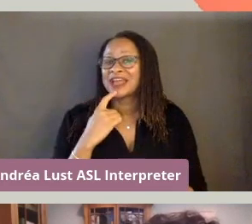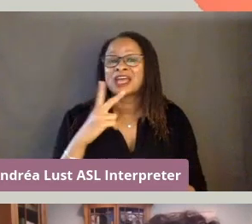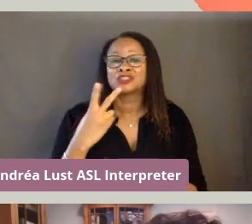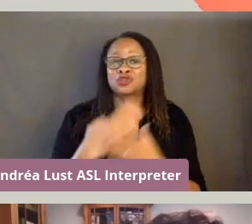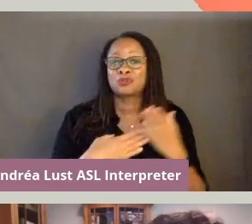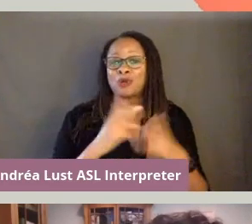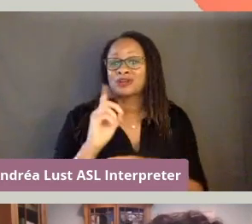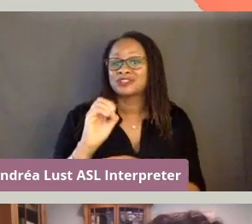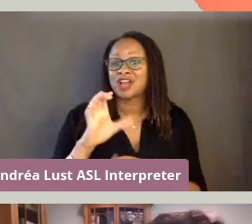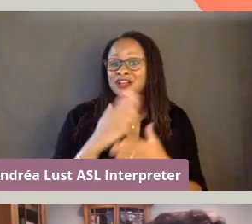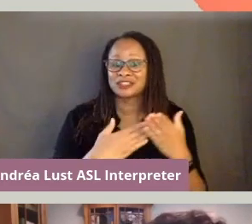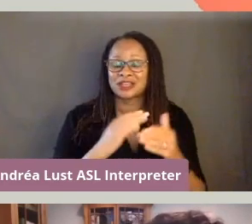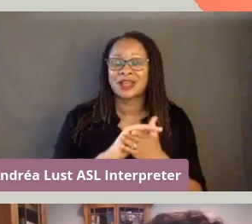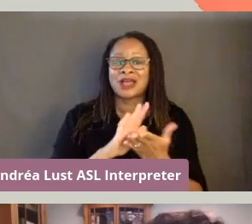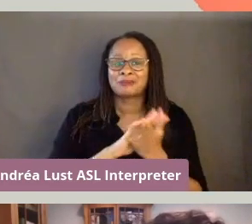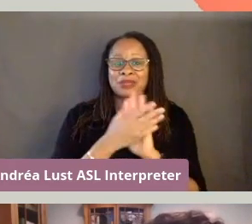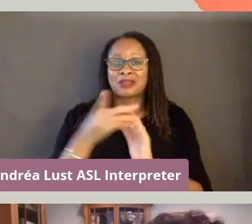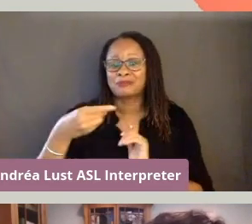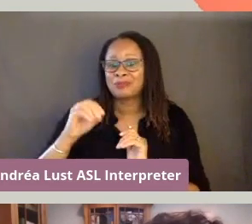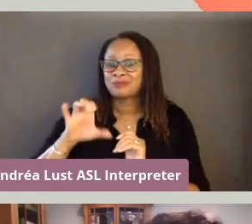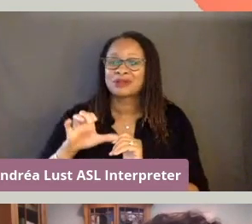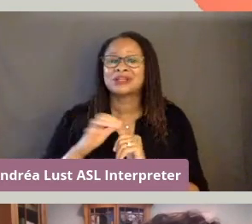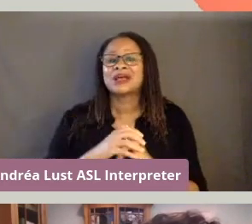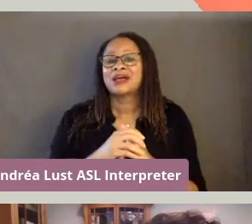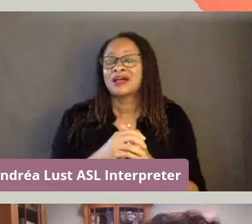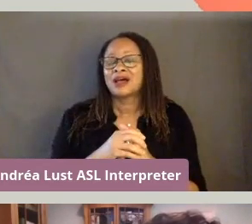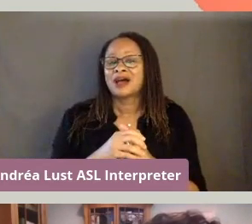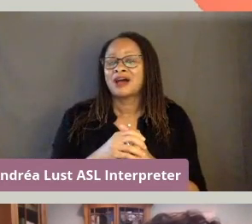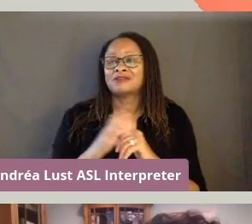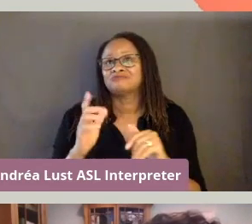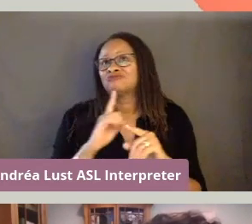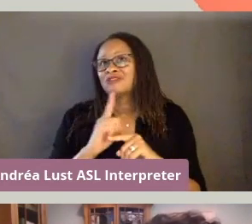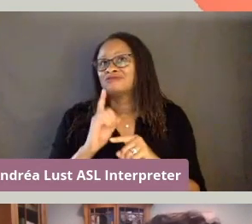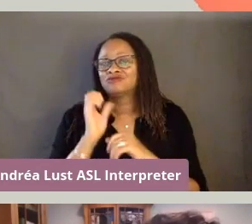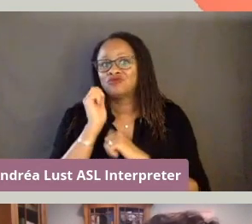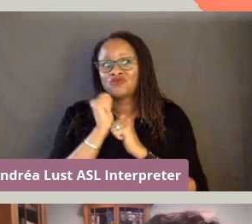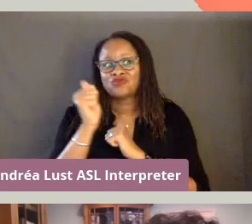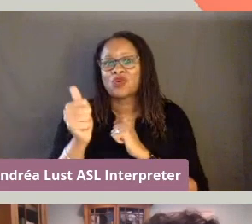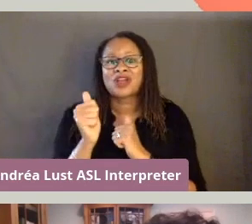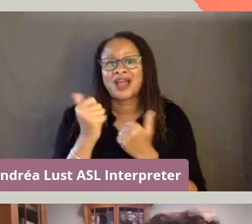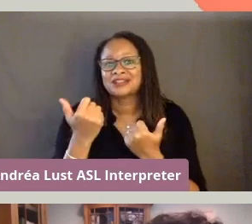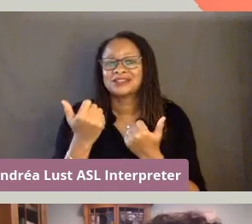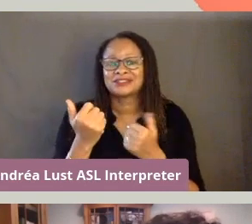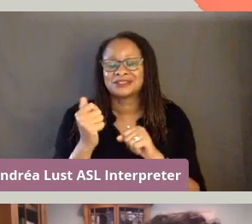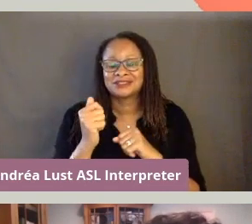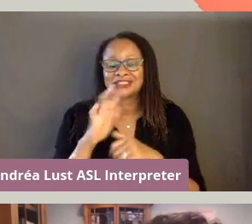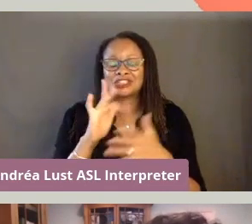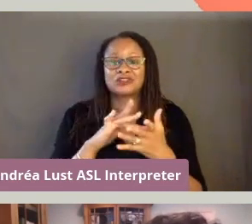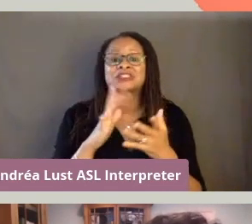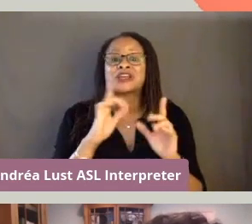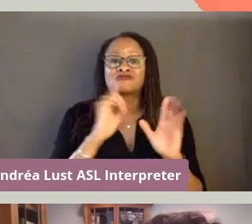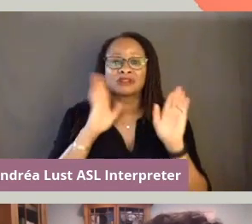became POVs for several broadcast series and specifically centering race and gender